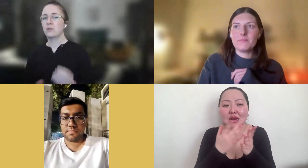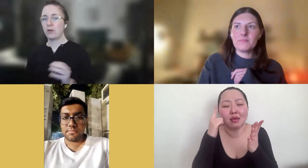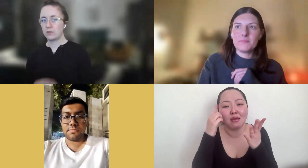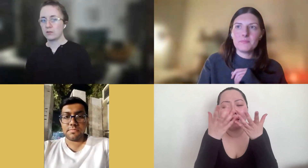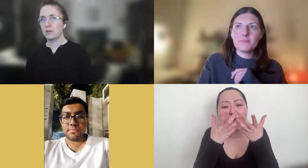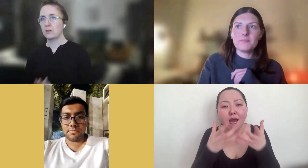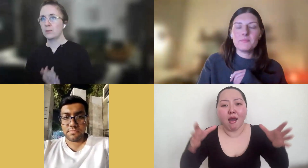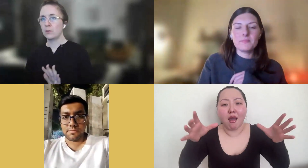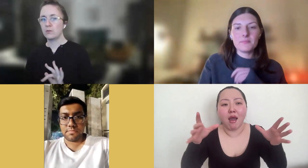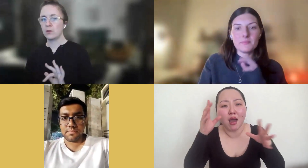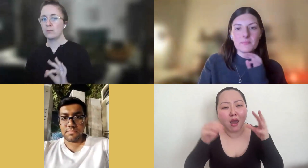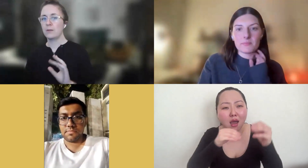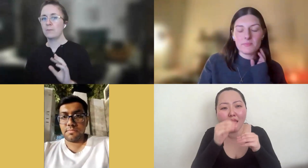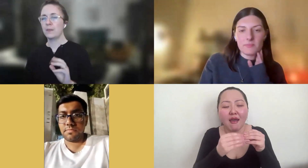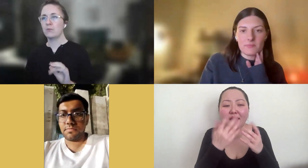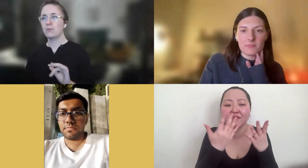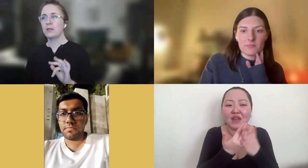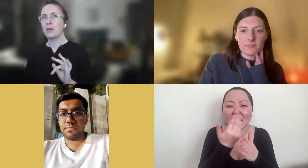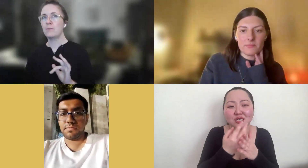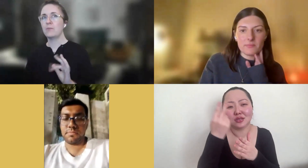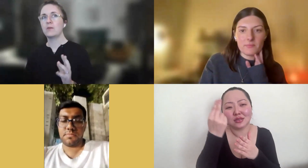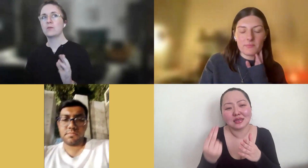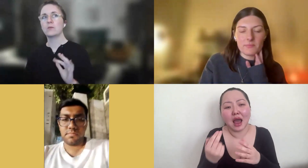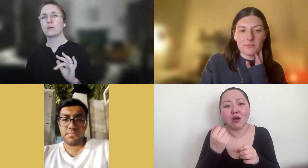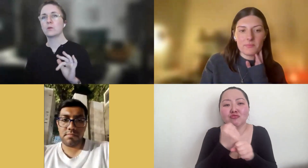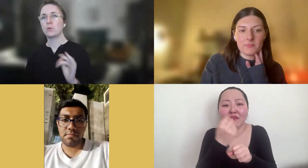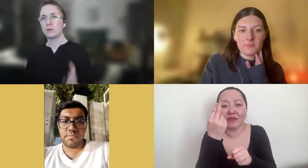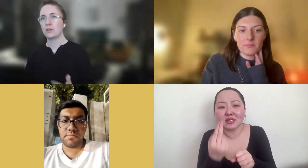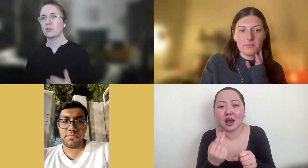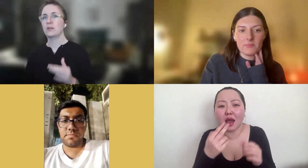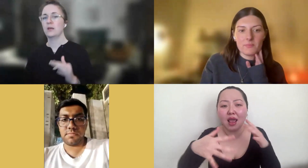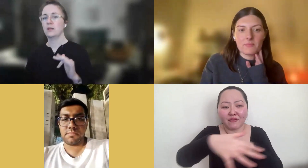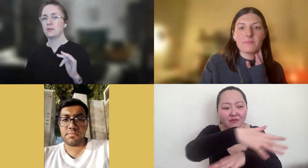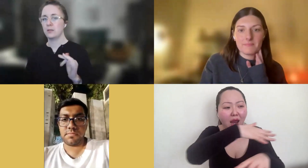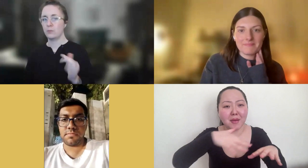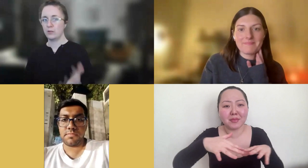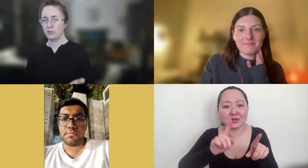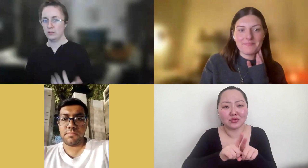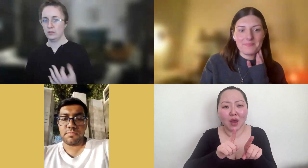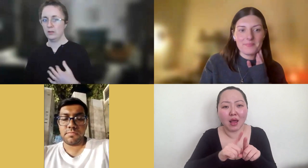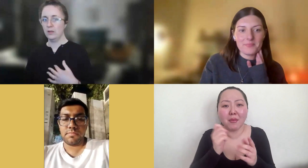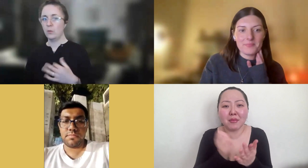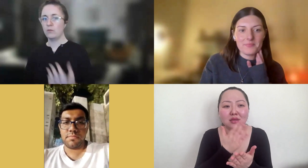in classic design and the Built Environment. It is designed to be a call to action and celebration.